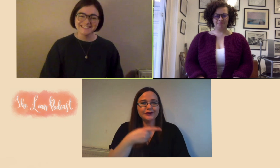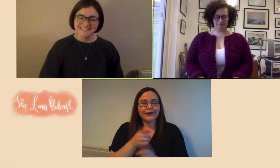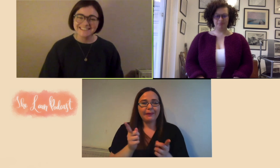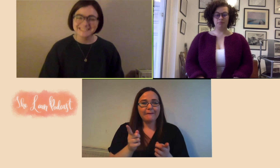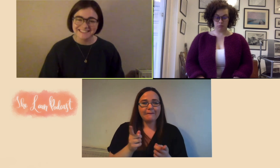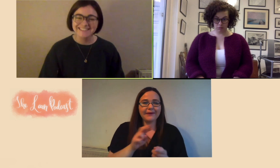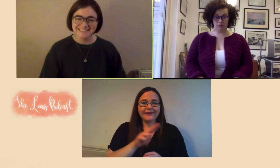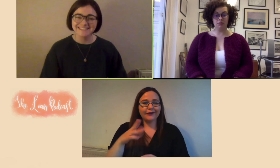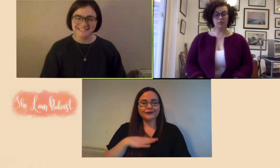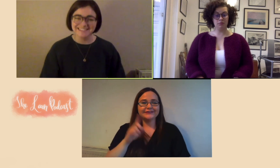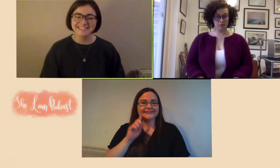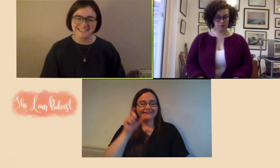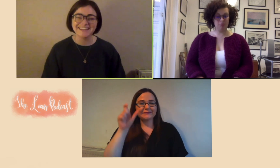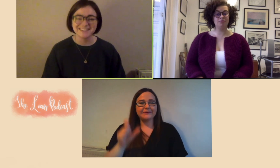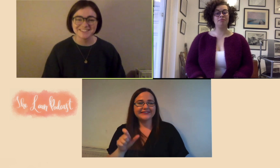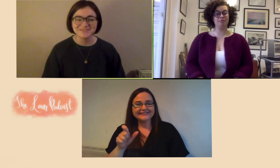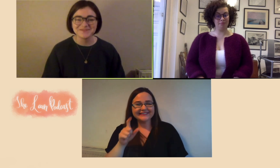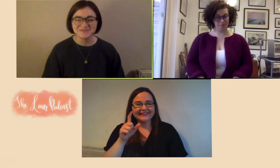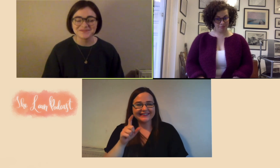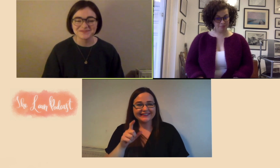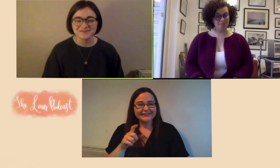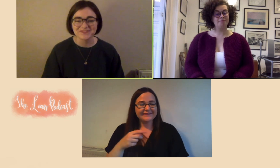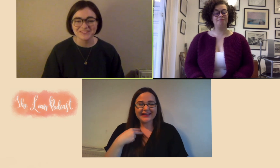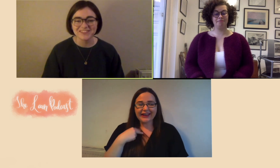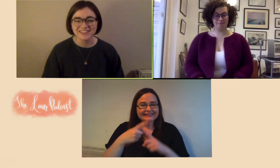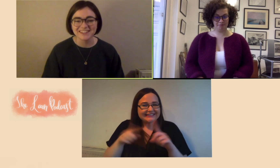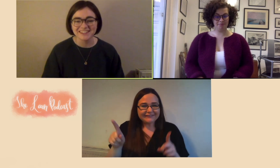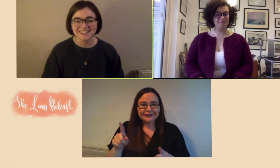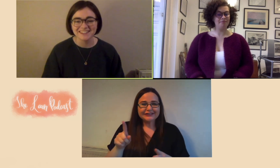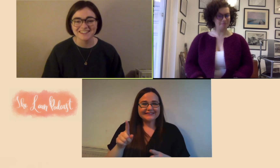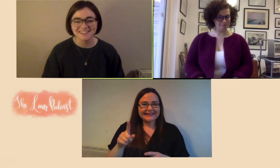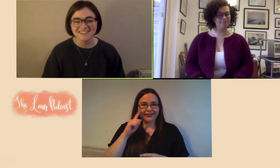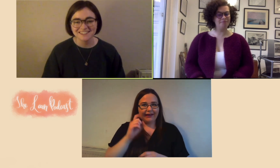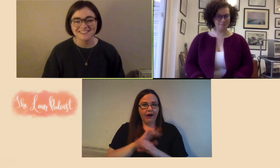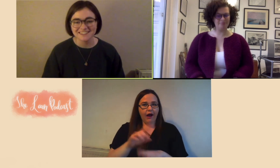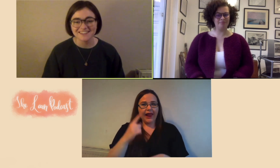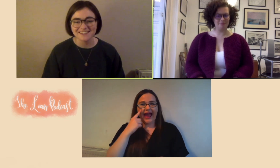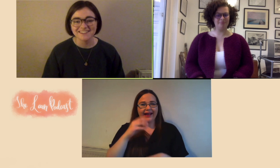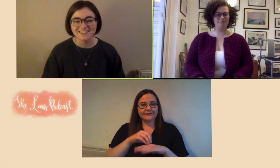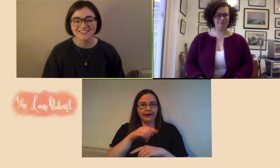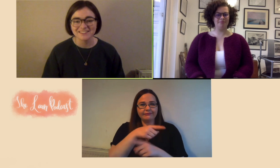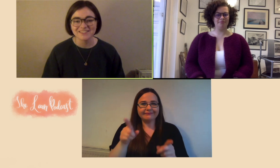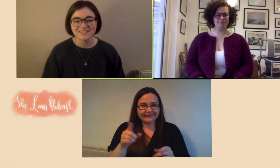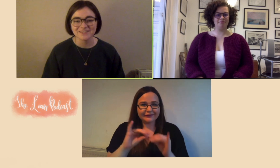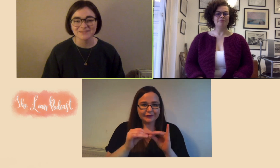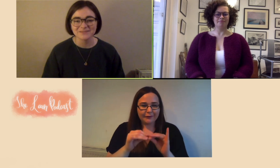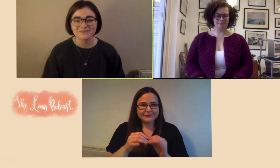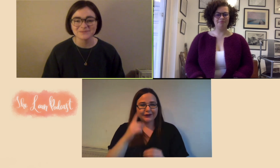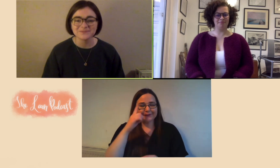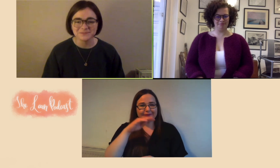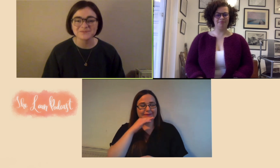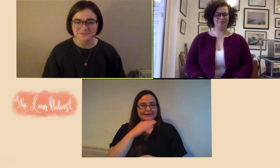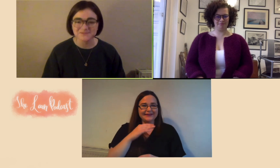I can see that kind of look of hesitation or panic. And it just even knowing that everyone's watching them not just the deaf person is watching them